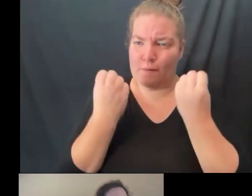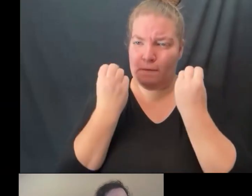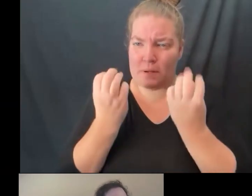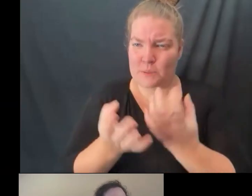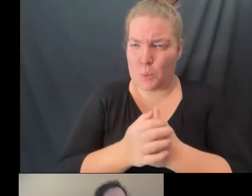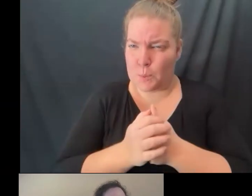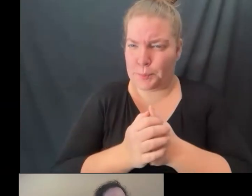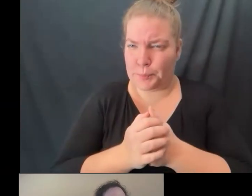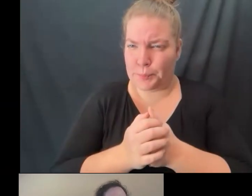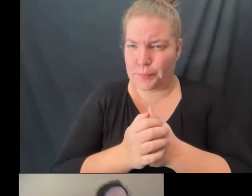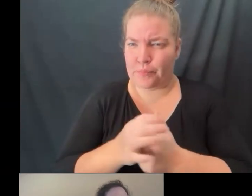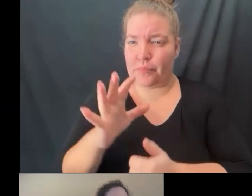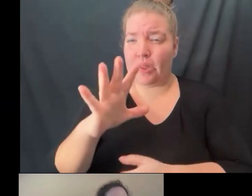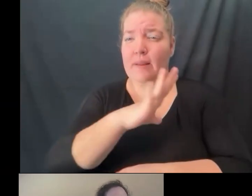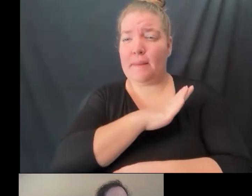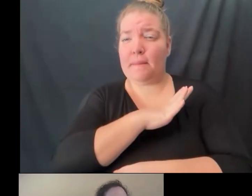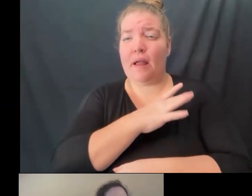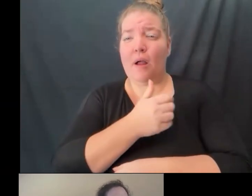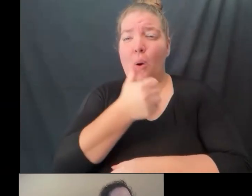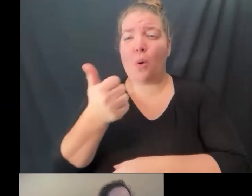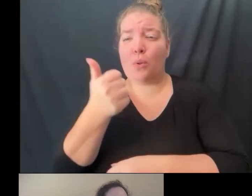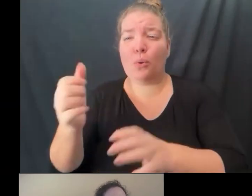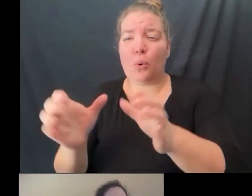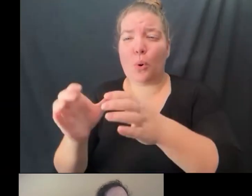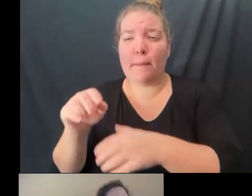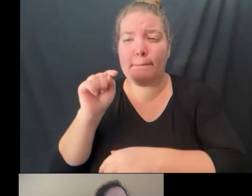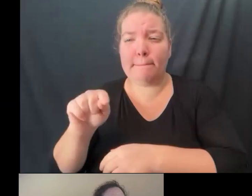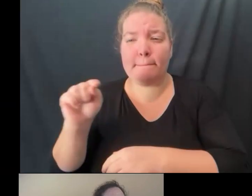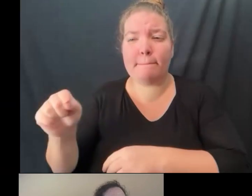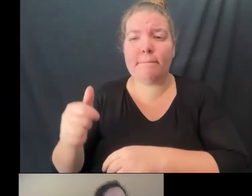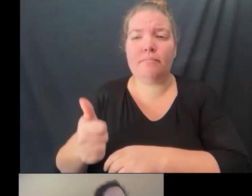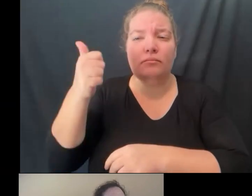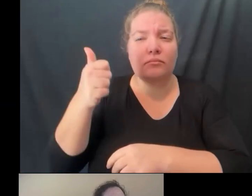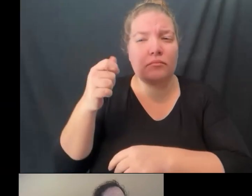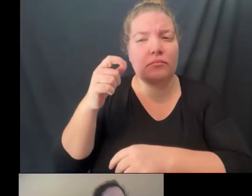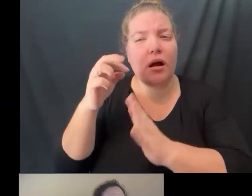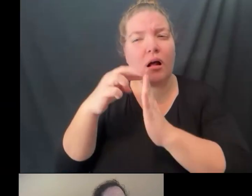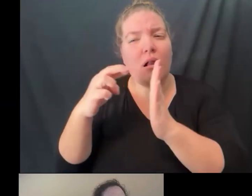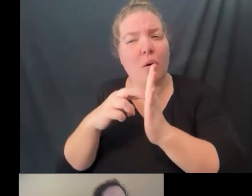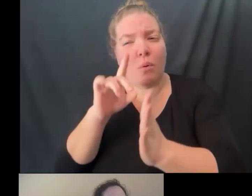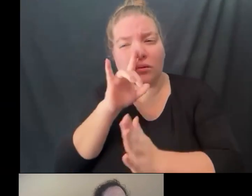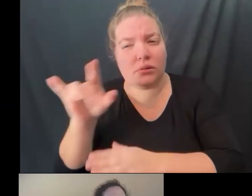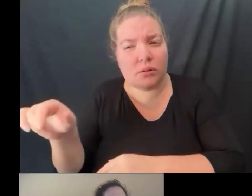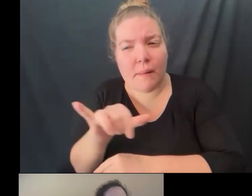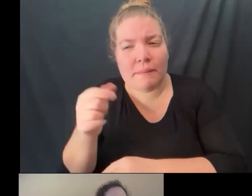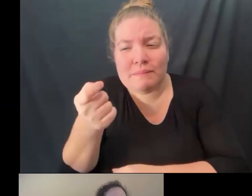because there's a lot to it. But there's two other groups that have their own similar set of rules but differ a bit.